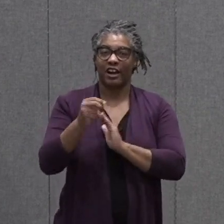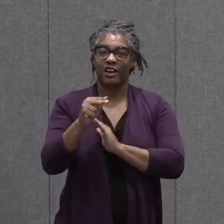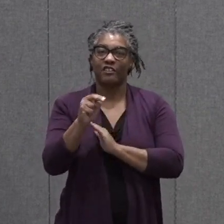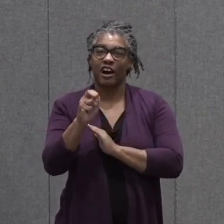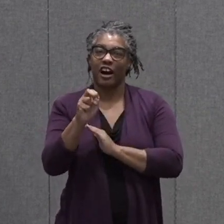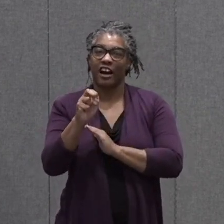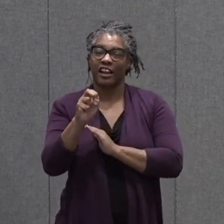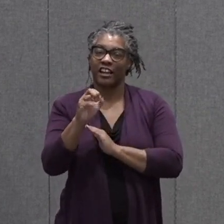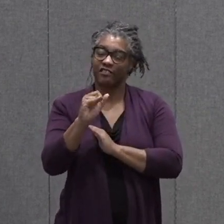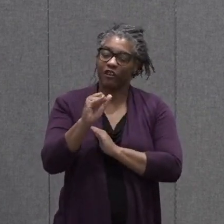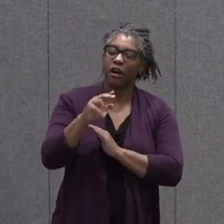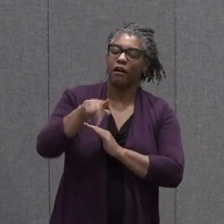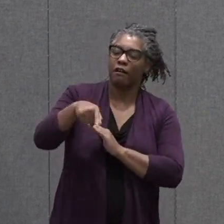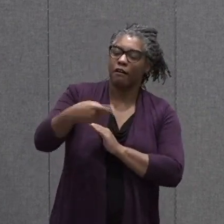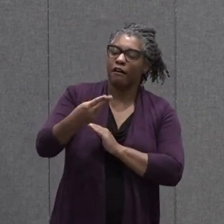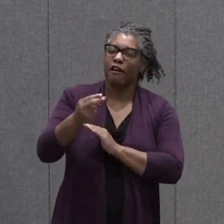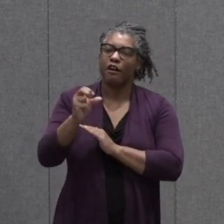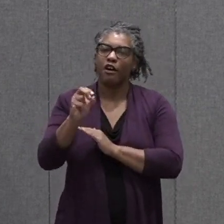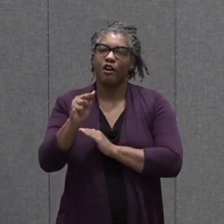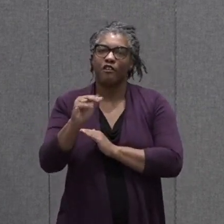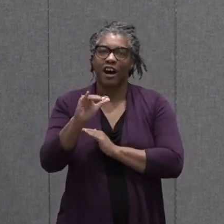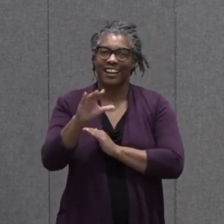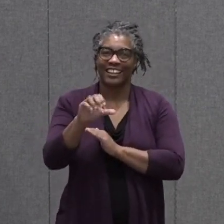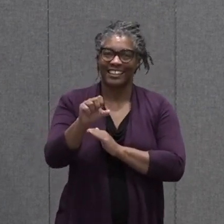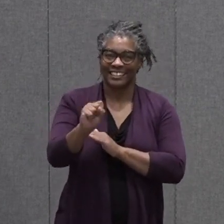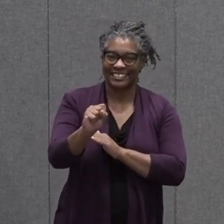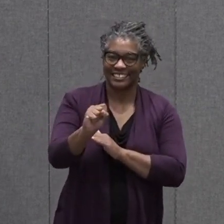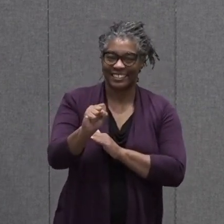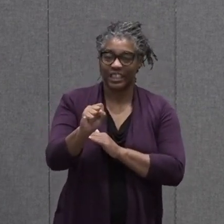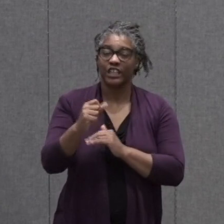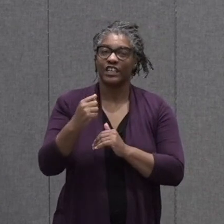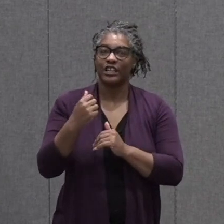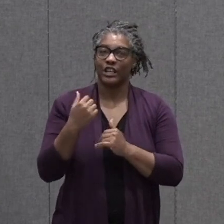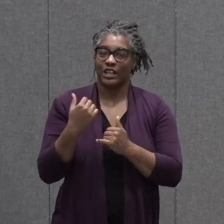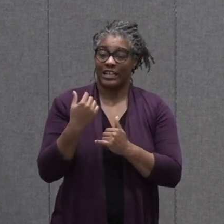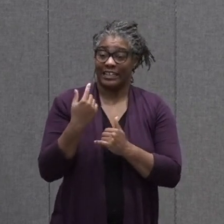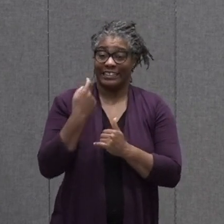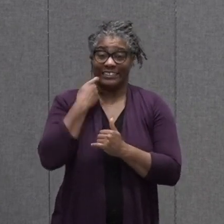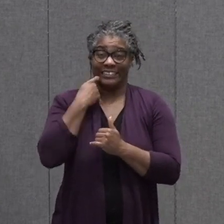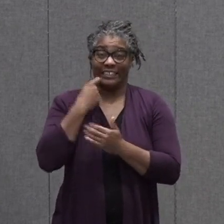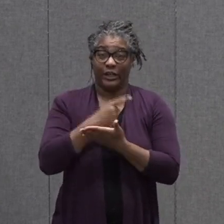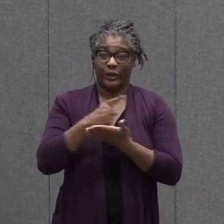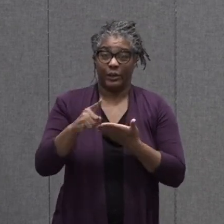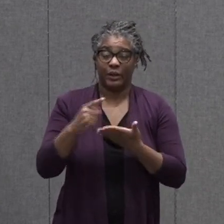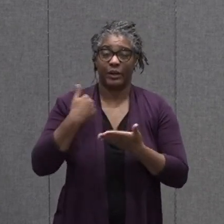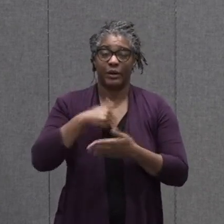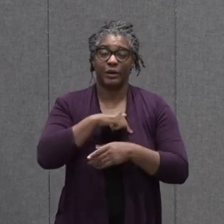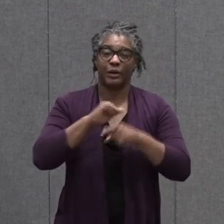We're going to continue practicing that today, and I'm going to show you, how you can build some letter tiles